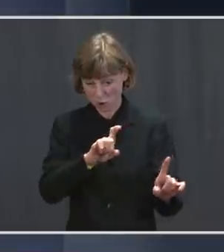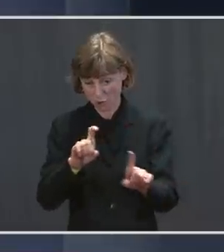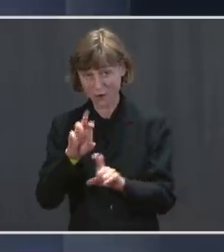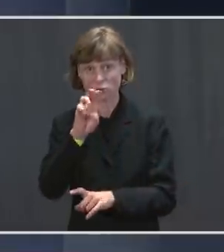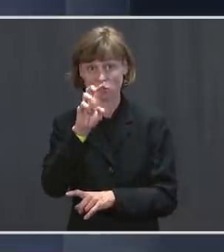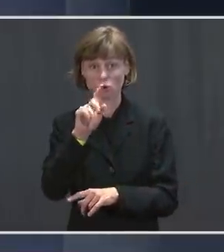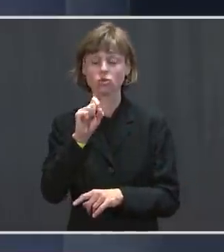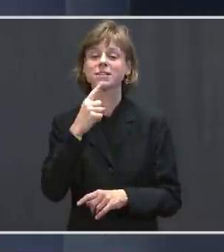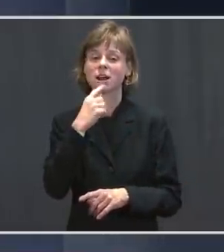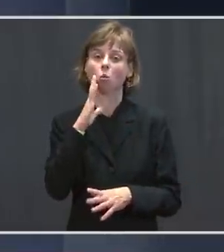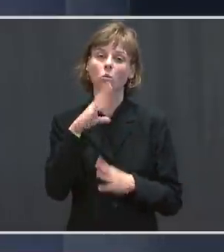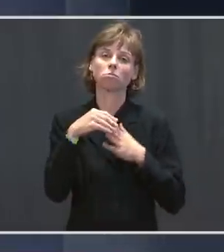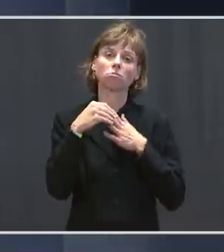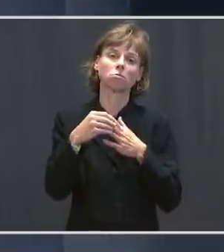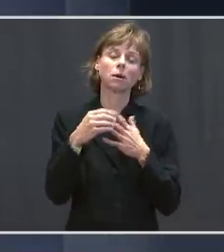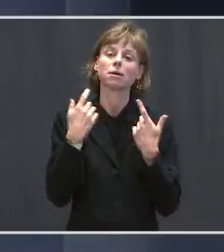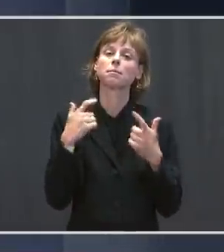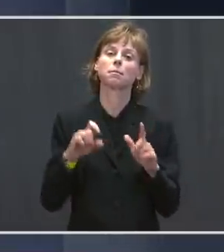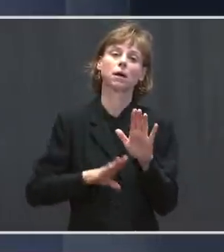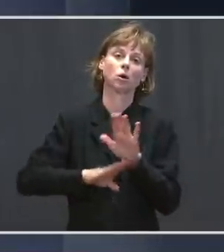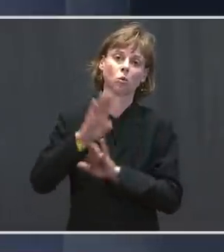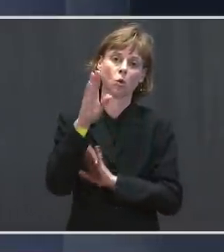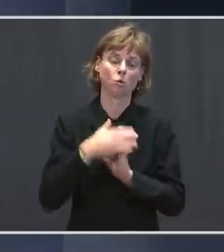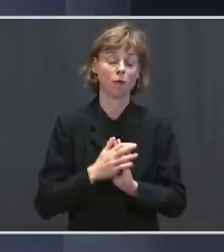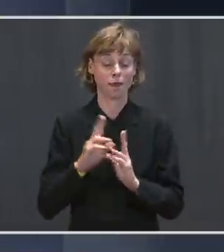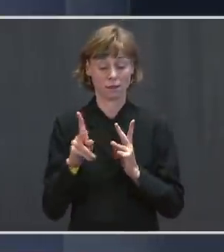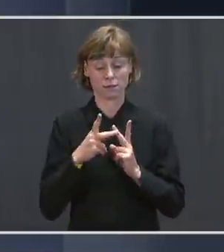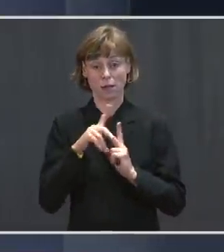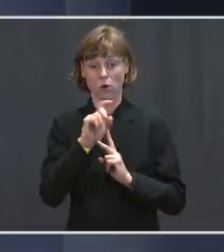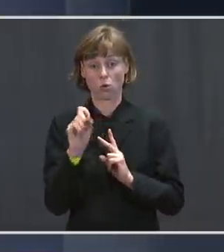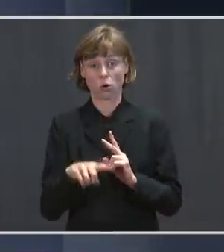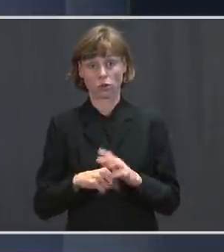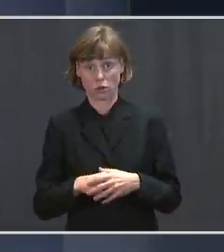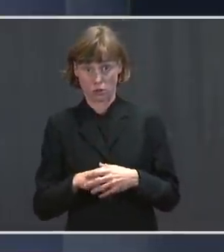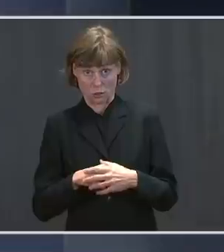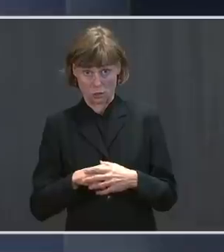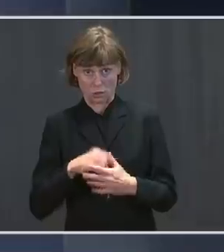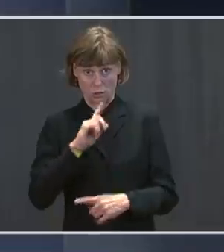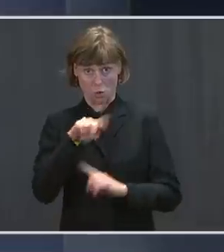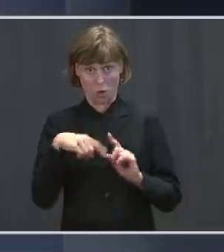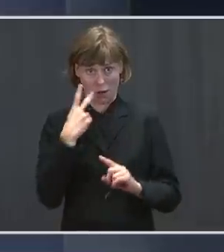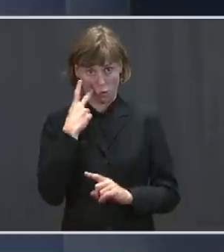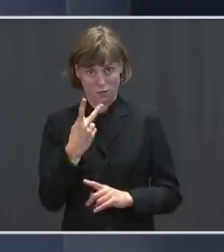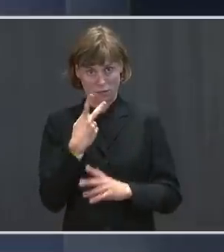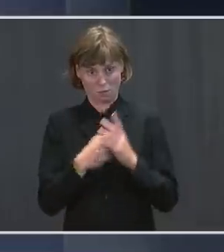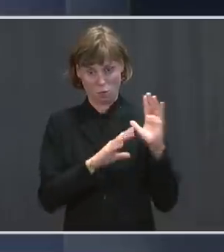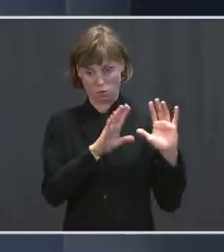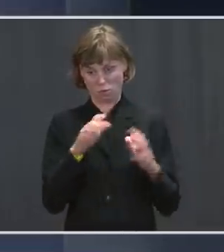The second question we often get, another good question, is when we will see bipartisan support for this bill?